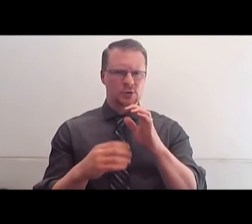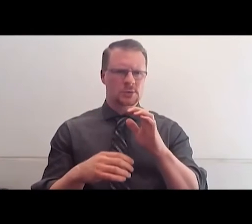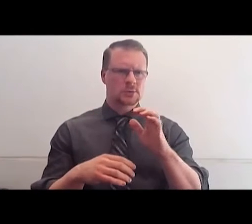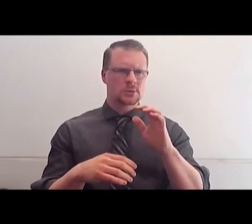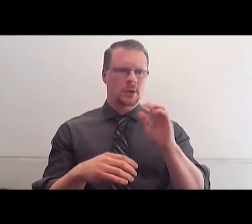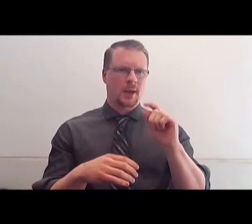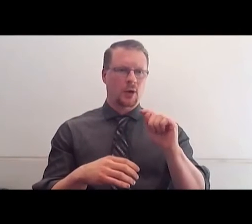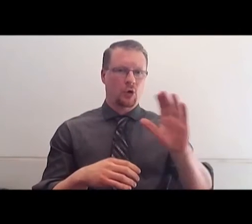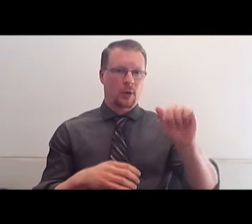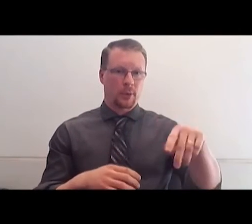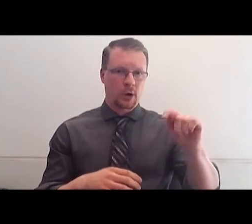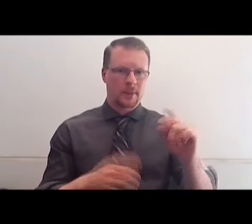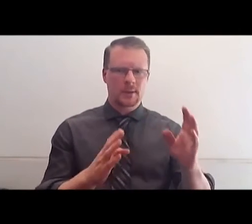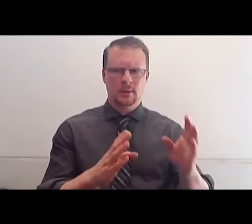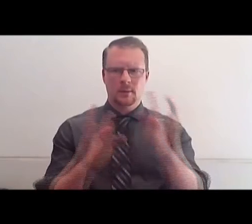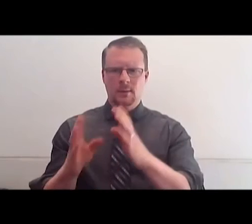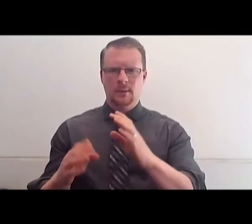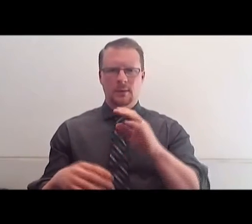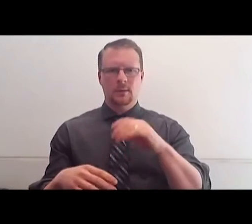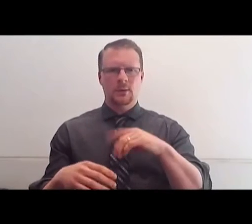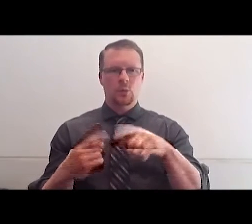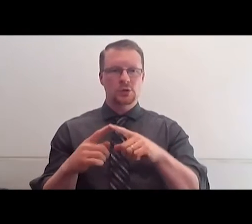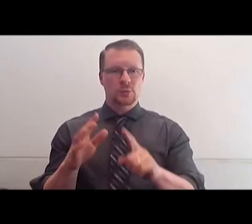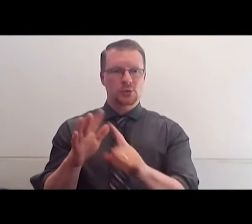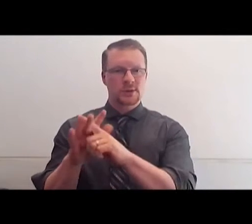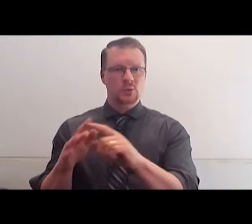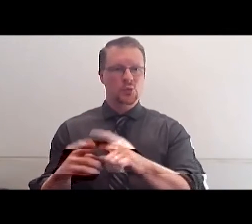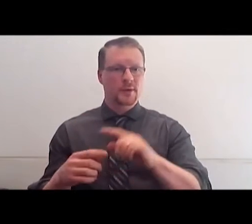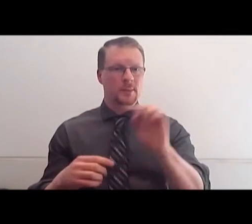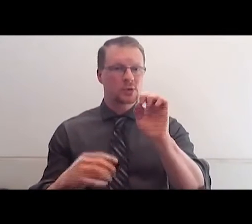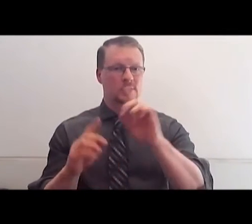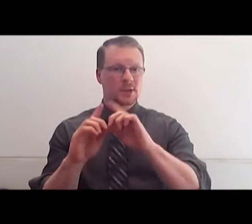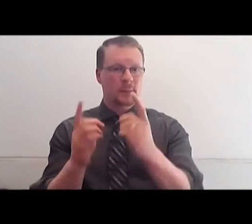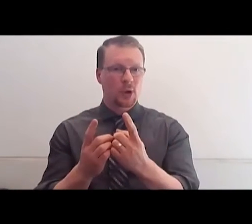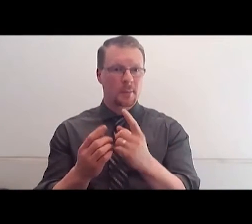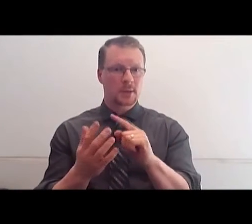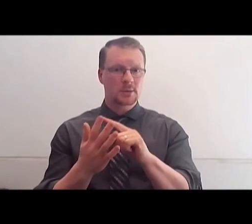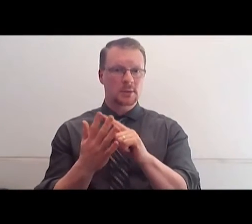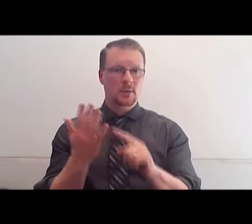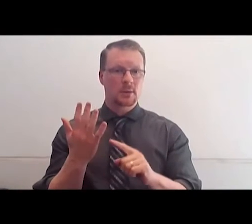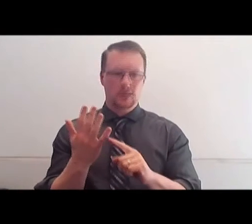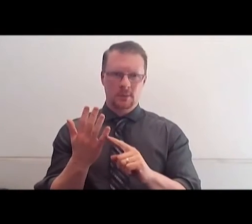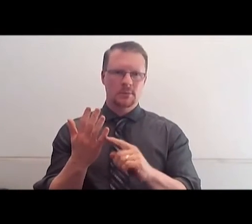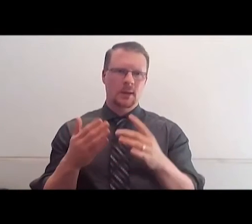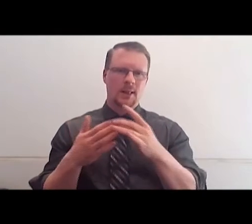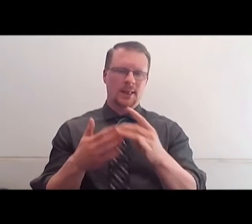All of these miscommunications that began at her apartment when law enforcement first arrived